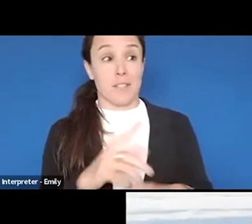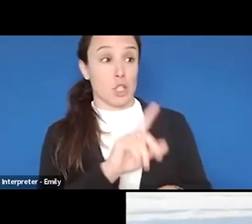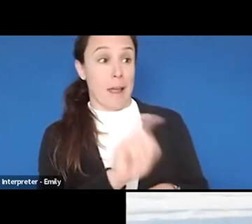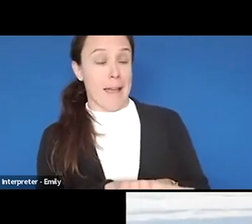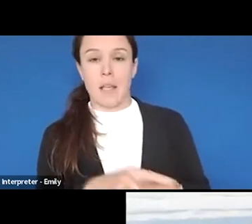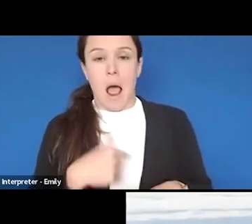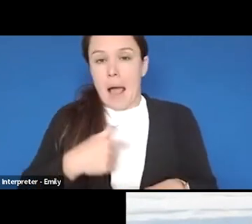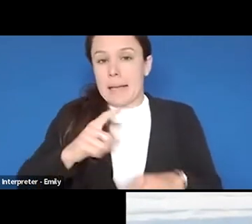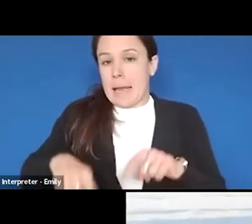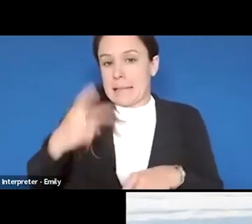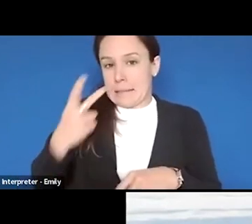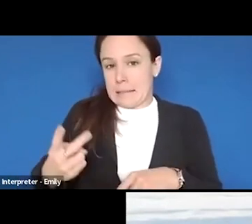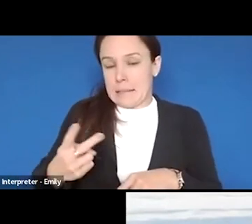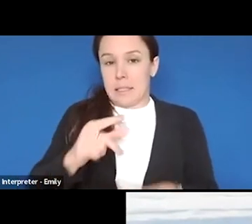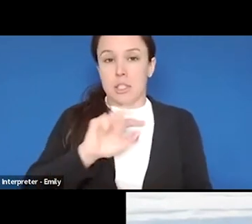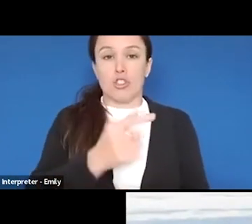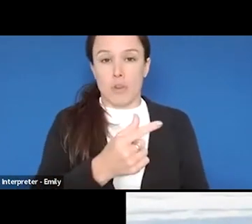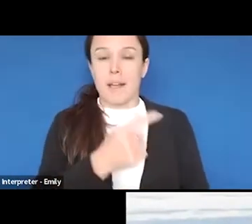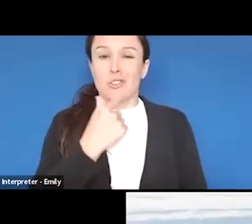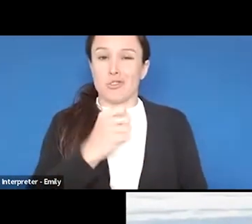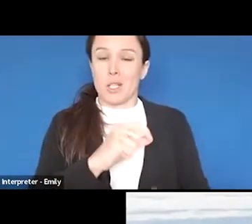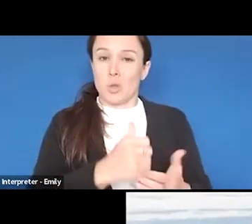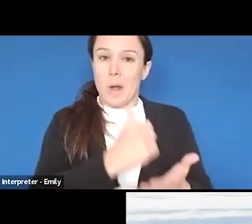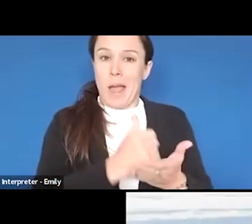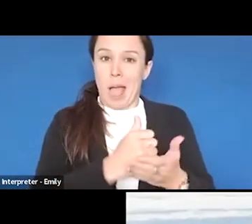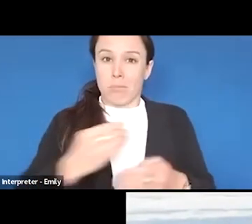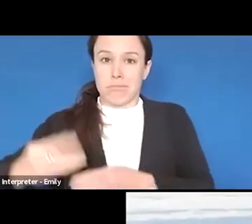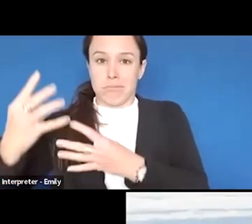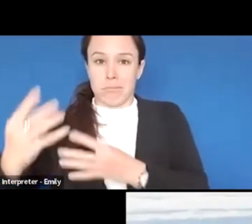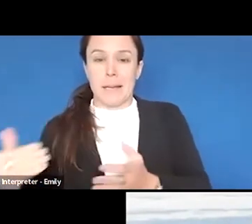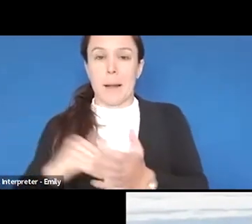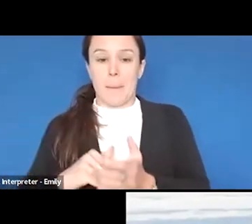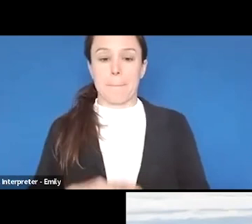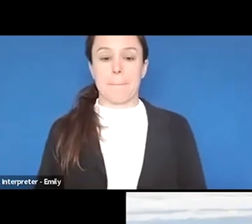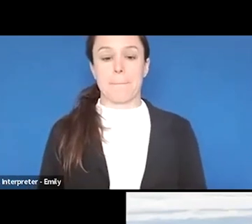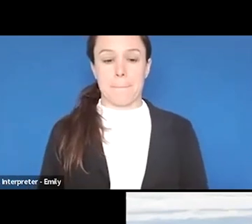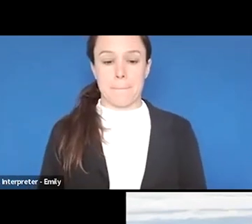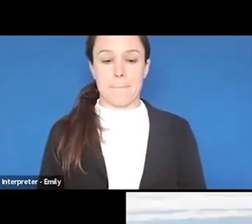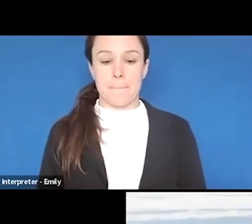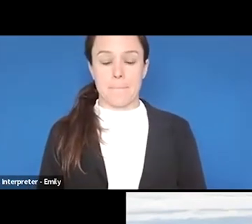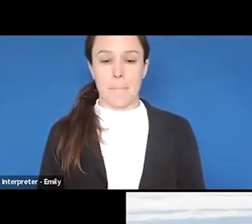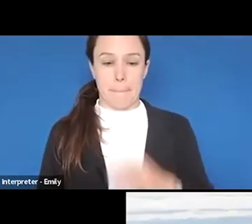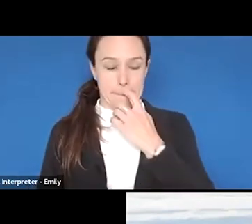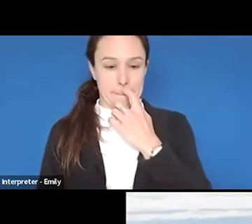Gregg says he's going to try to help recover from that. I wanted to come back to a couple